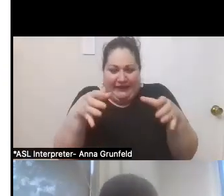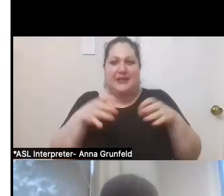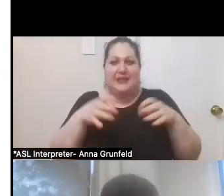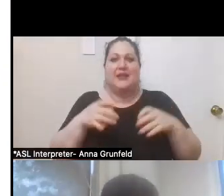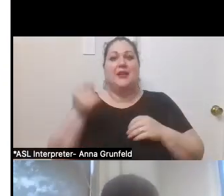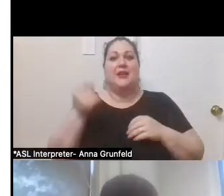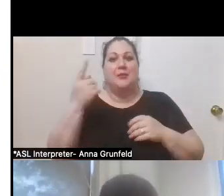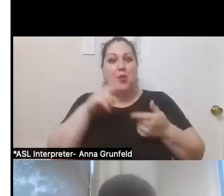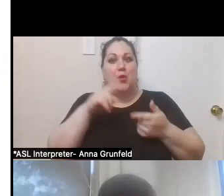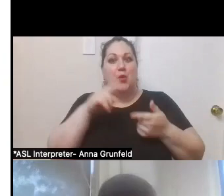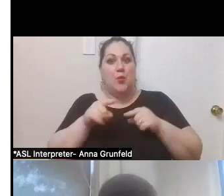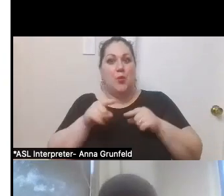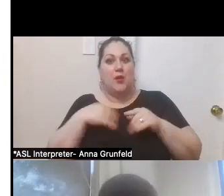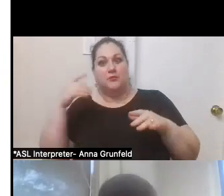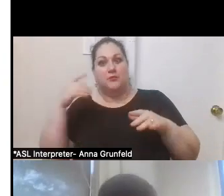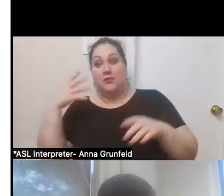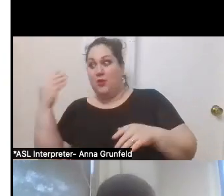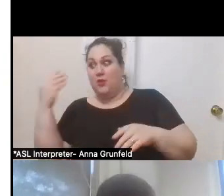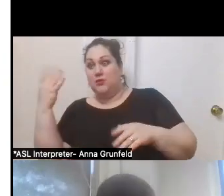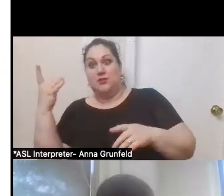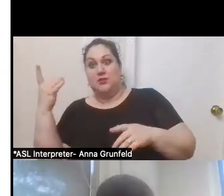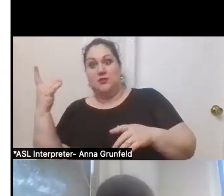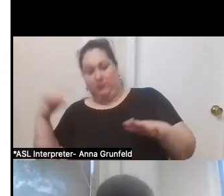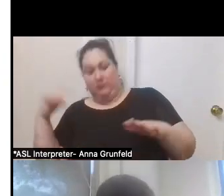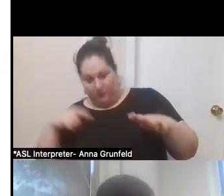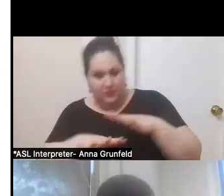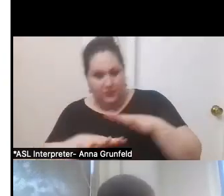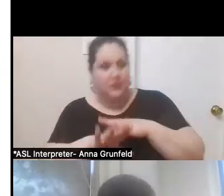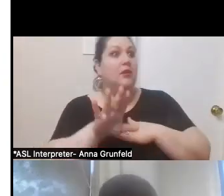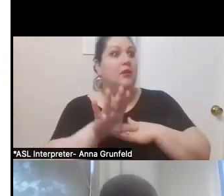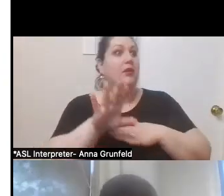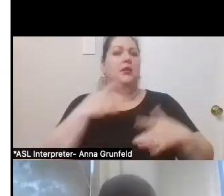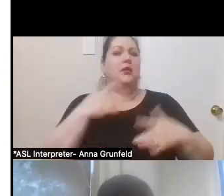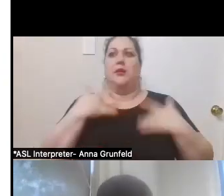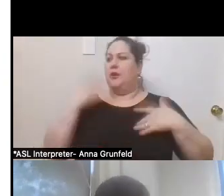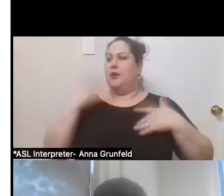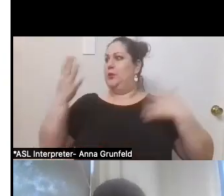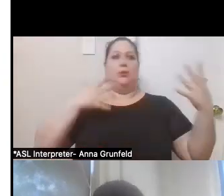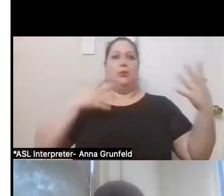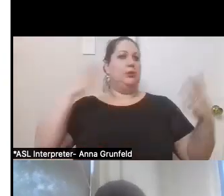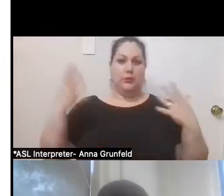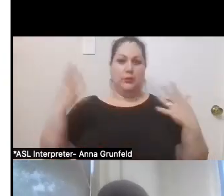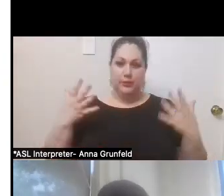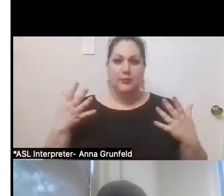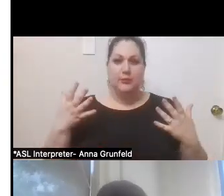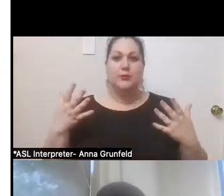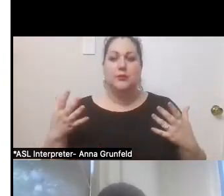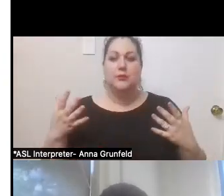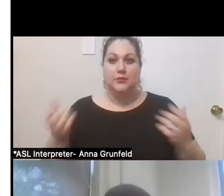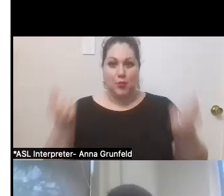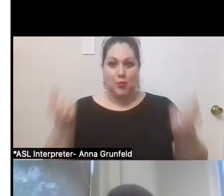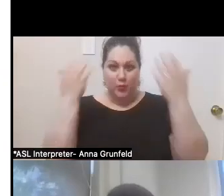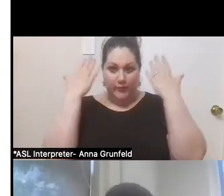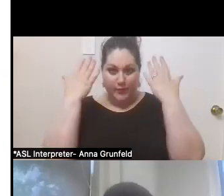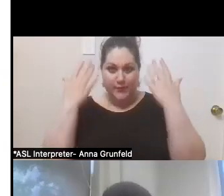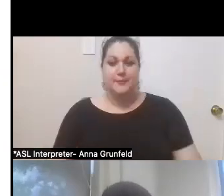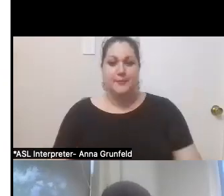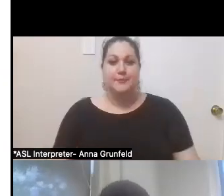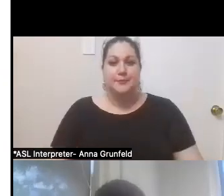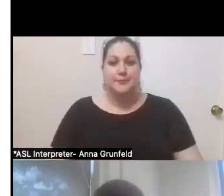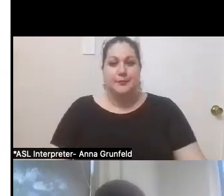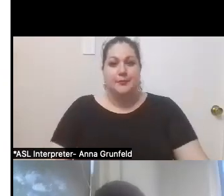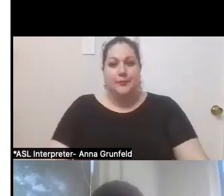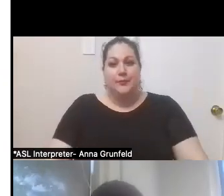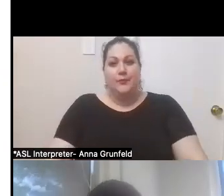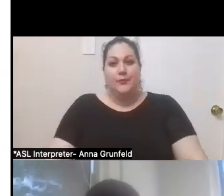as, as, as a patient, whatever, then, then that's where it, that's where your work begins.